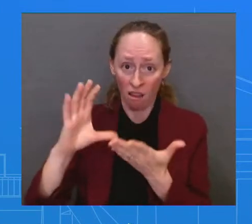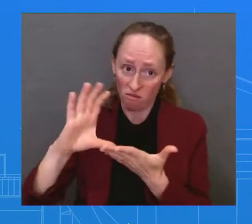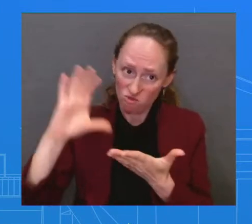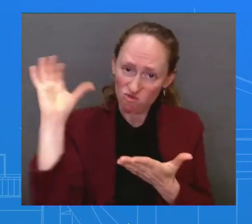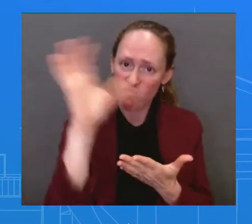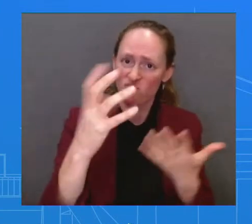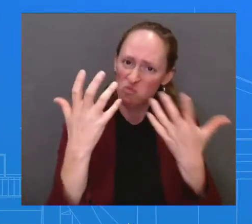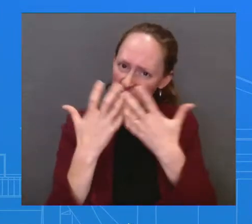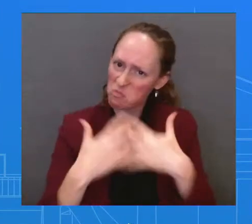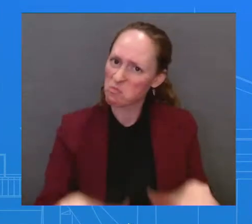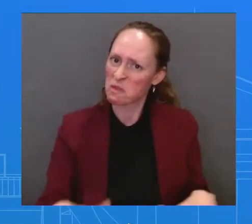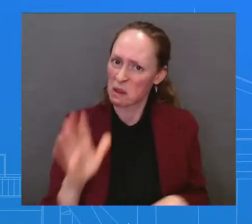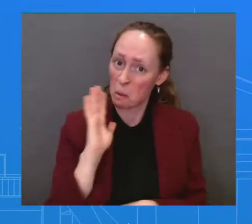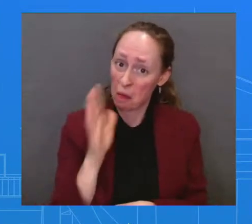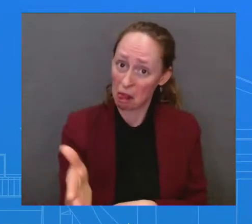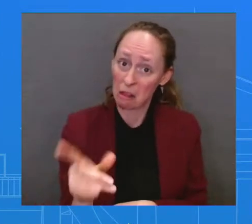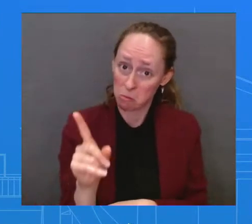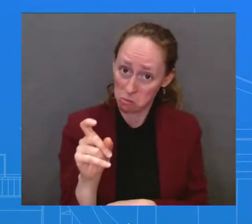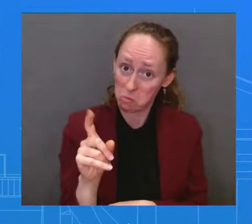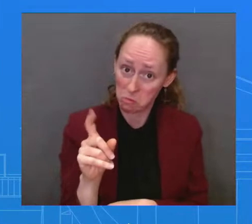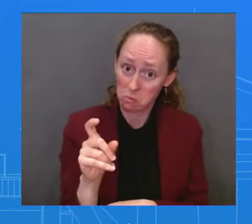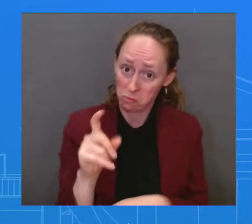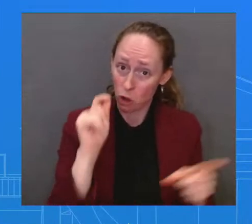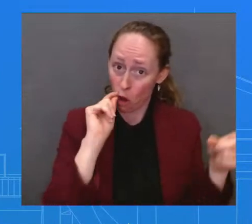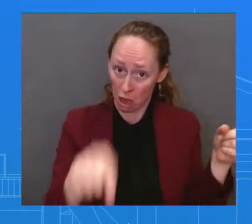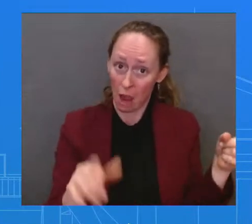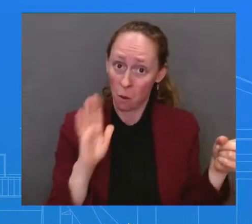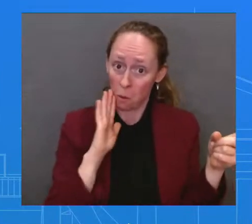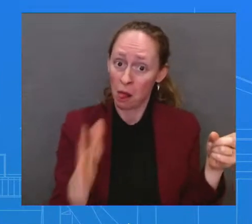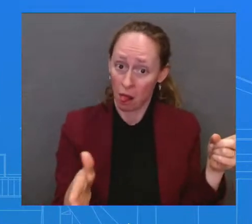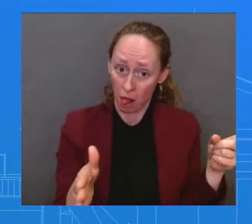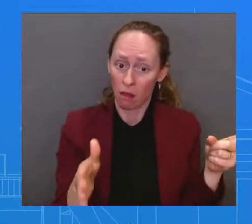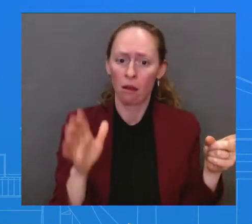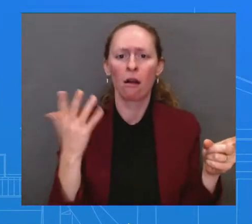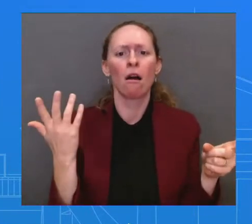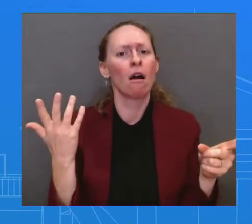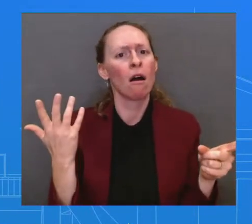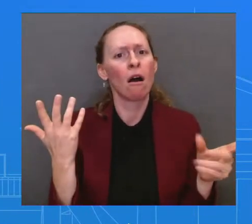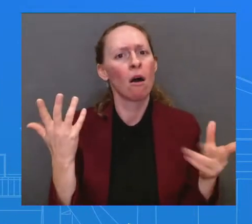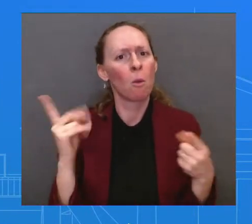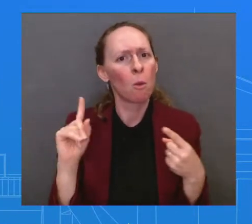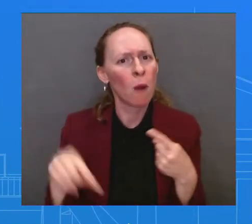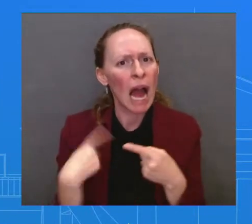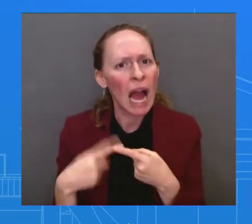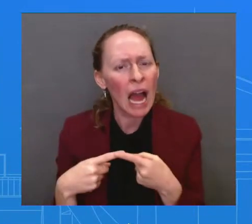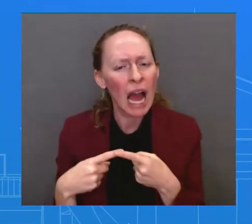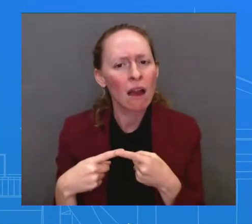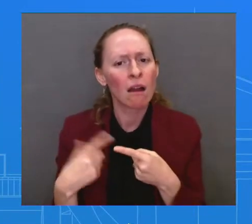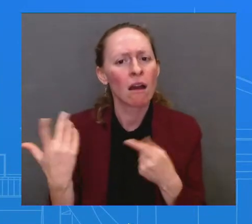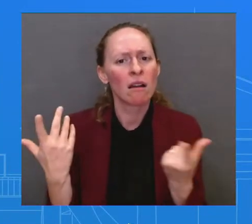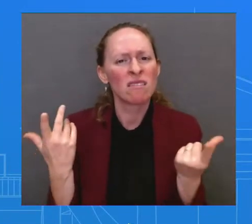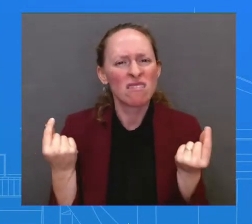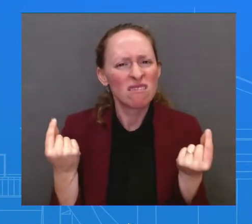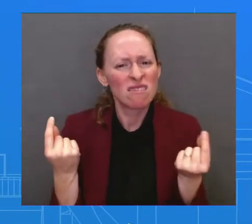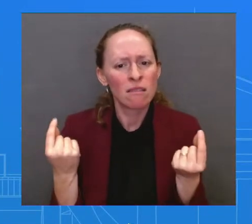What is the urgency? And how soon does that need to happen to make sure that there is no let-up in the effort to help support the Ukrainians? Mr. Sullivan: So, just to be clear,